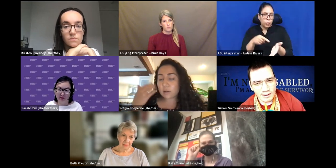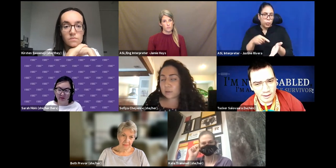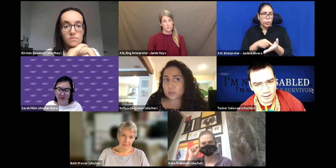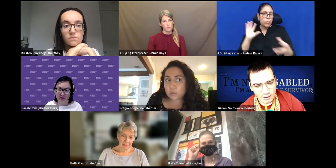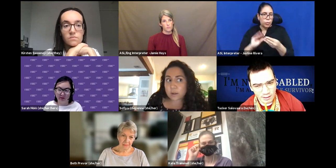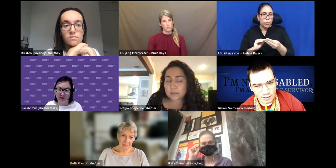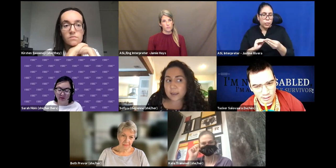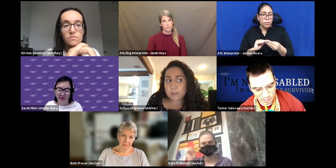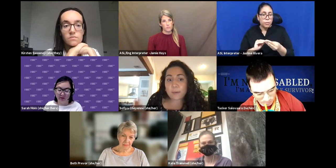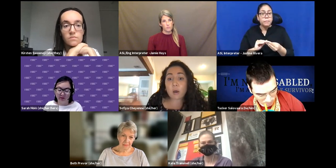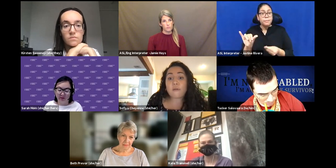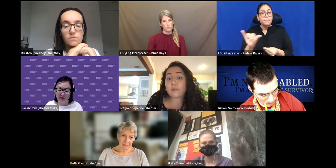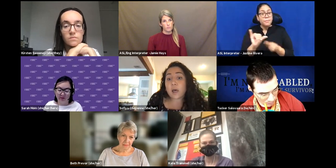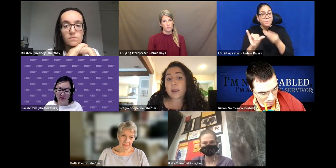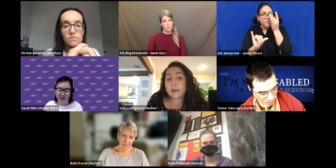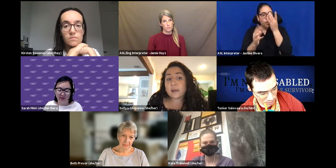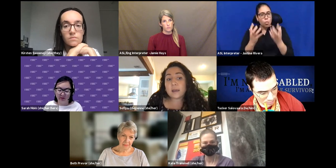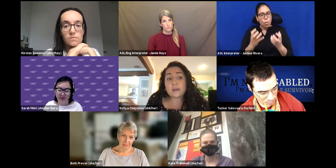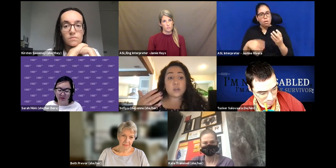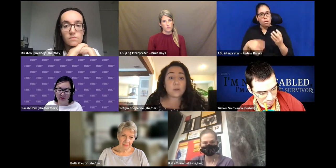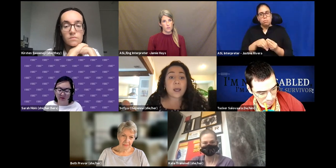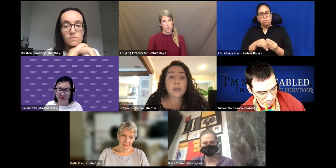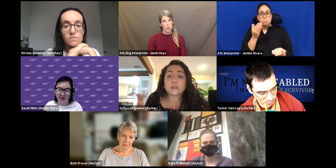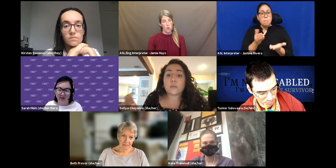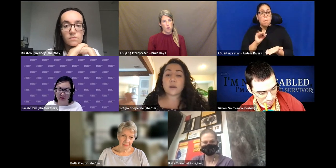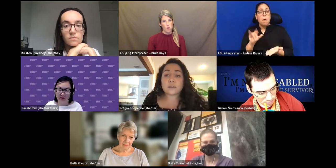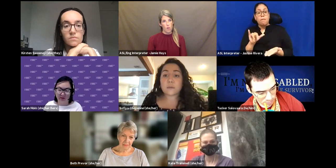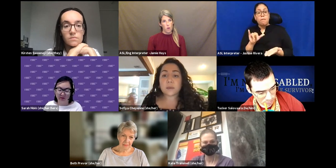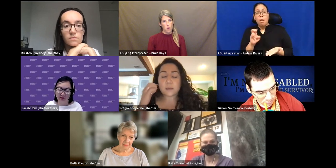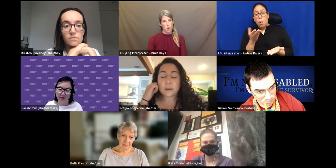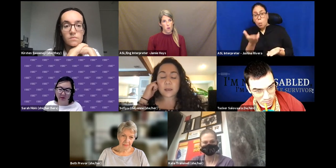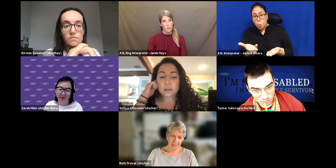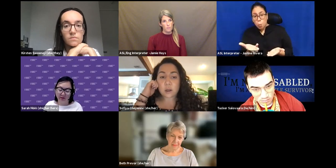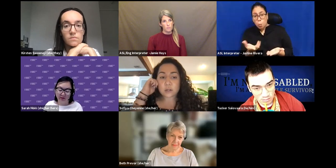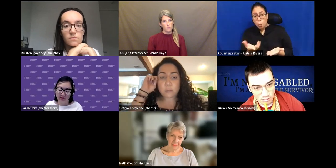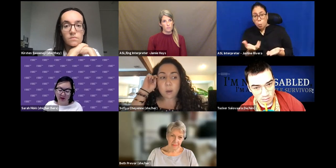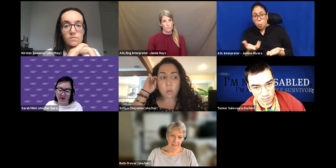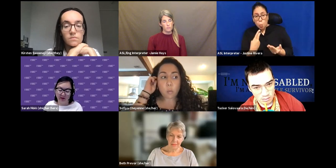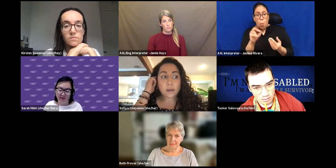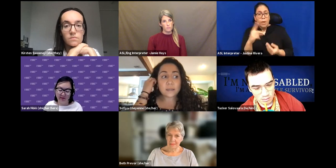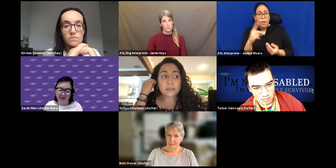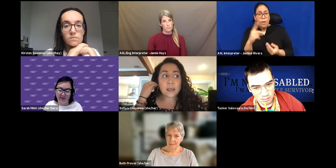also just want to say maybe offline, you and I or someone else from the committee could talk to you about what does